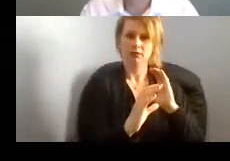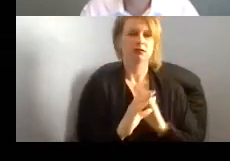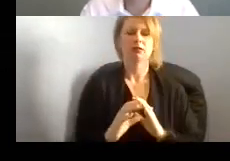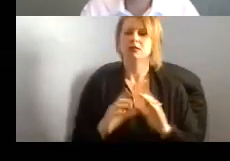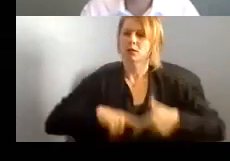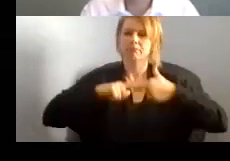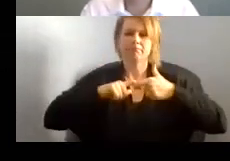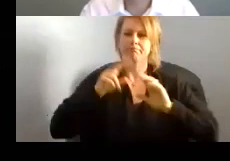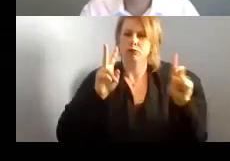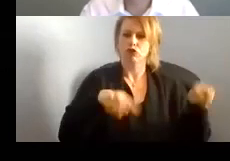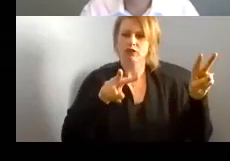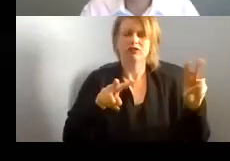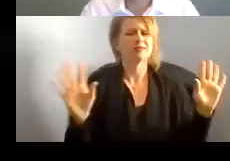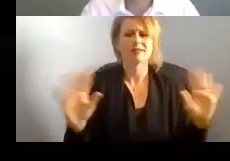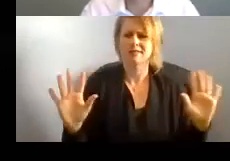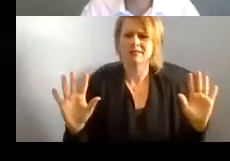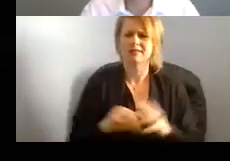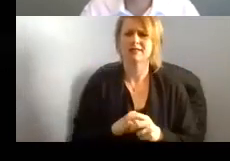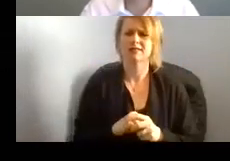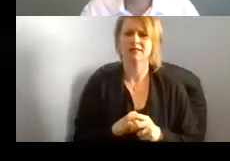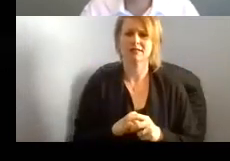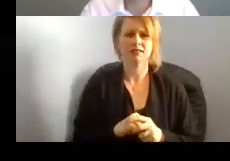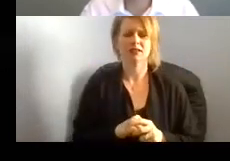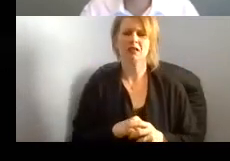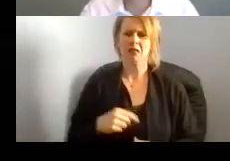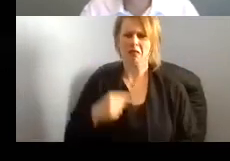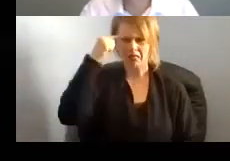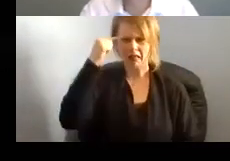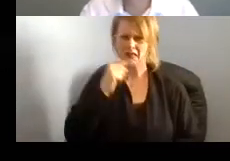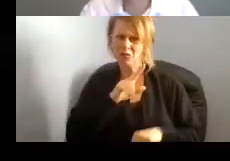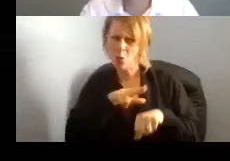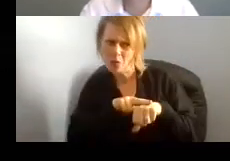Don’t try and judge, is this normal or abnormal or the right way to grieve.